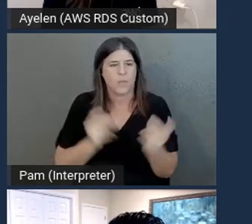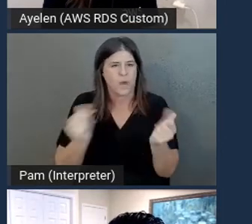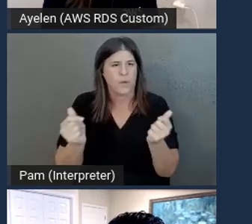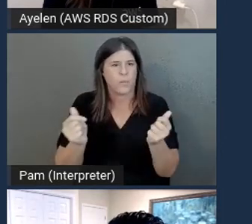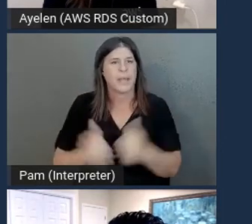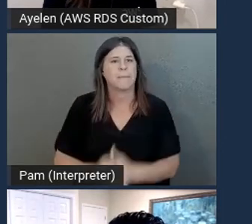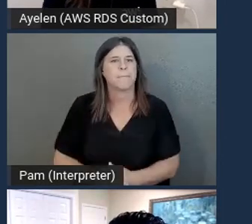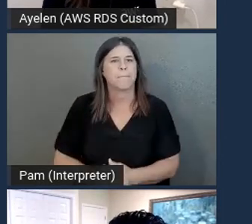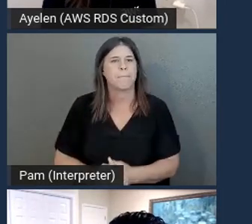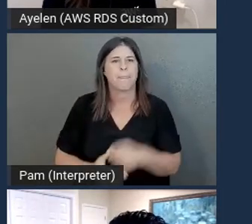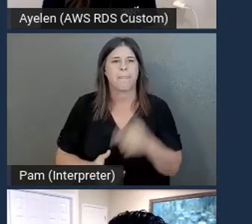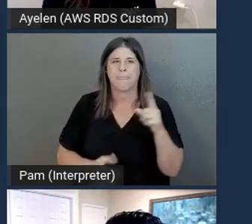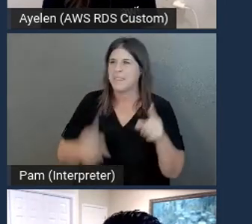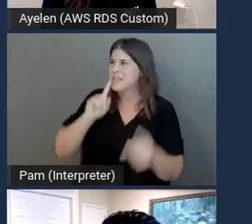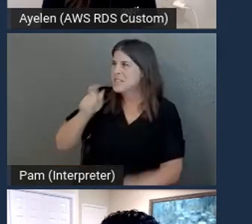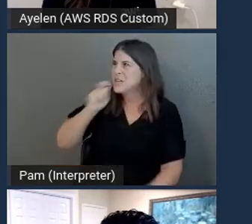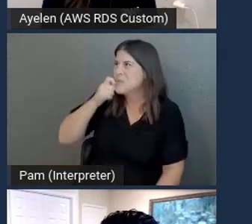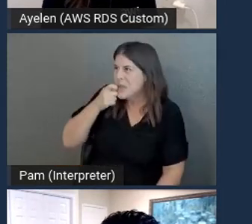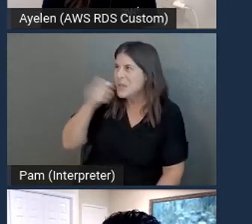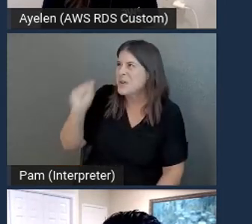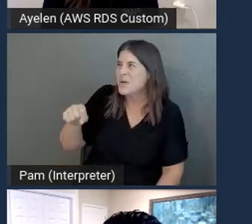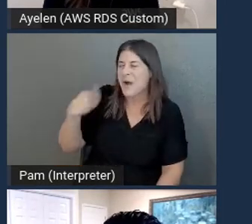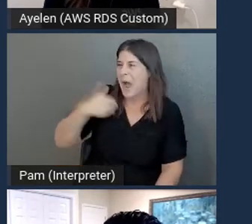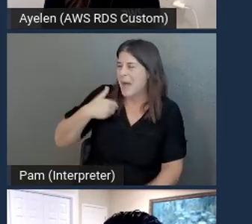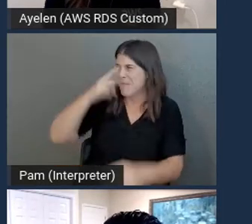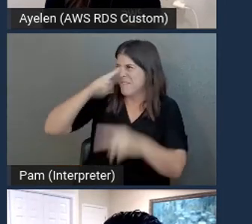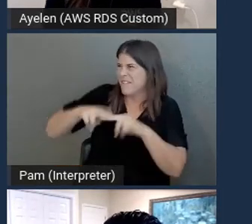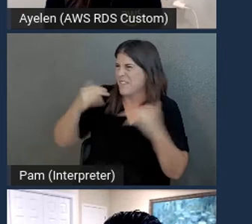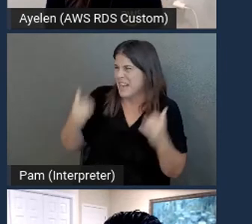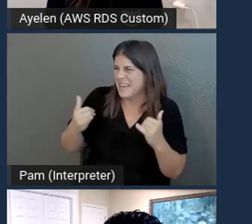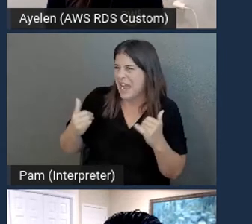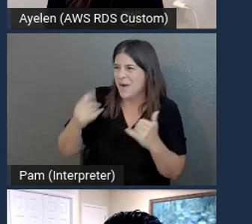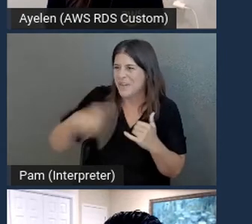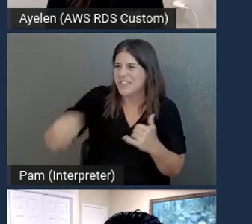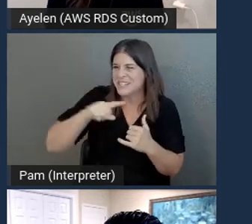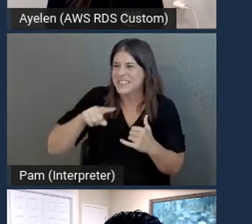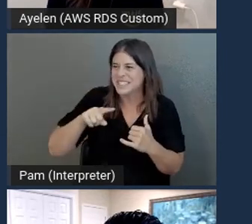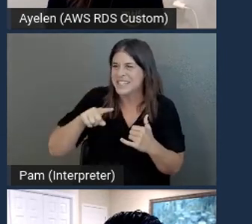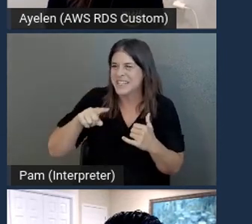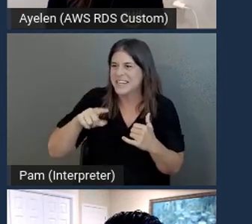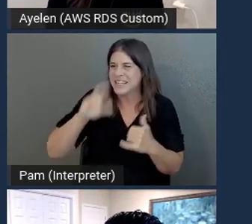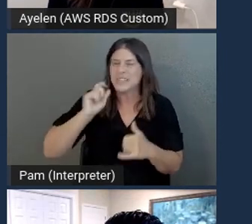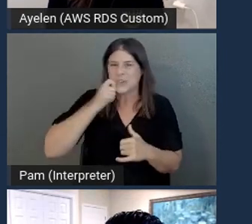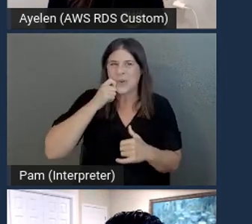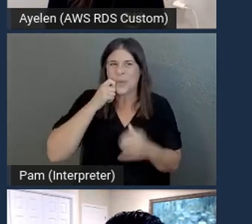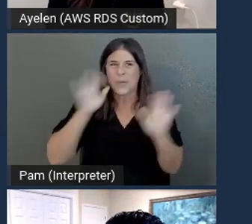This is really cool. I'm having fun here. It's yeah, this is so cool. Yeah. - I'm taking your words.